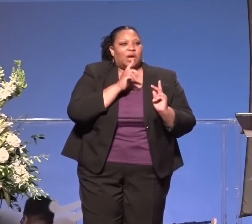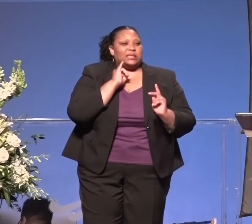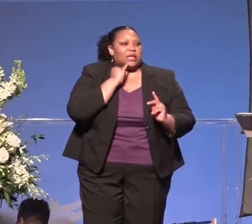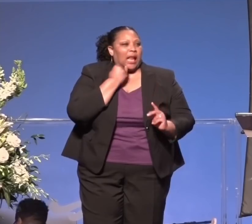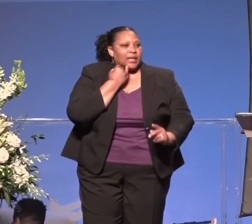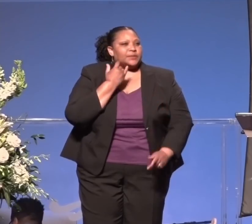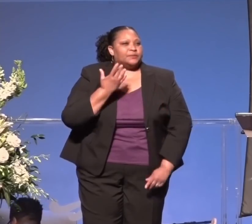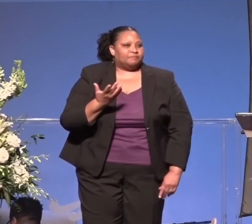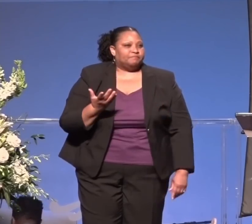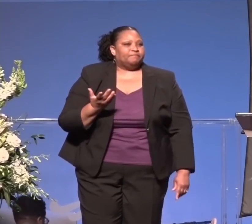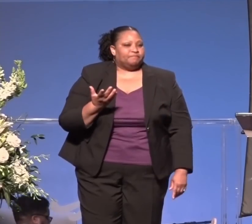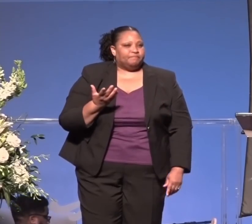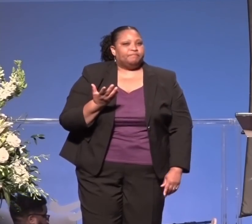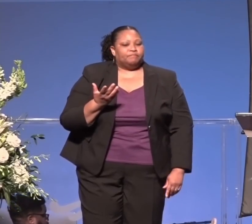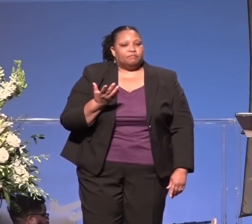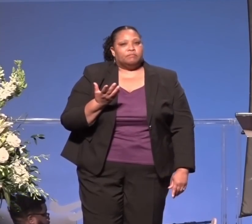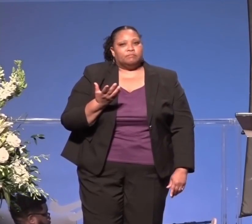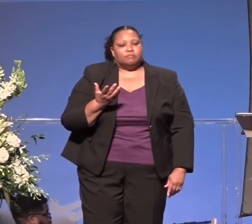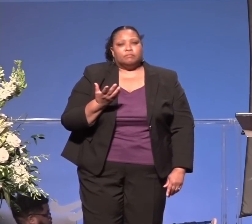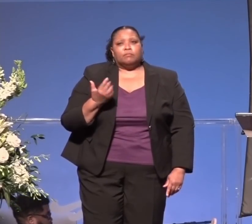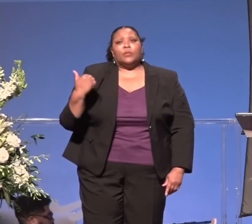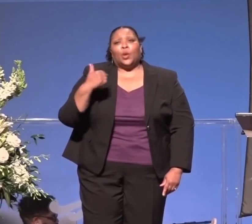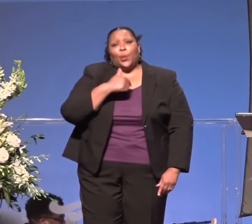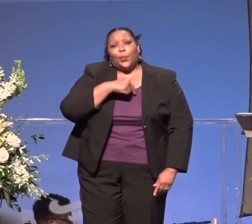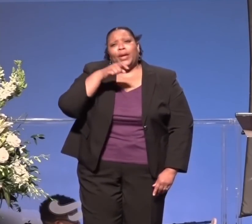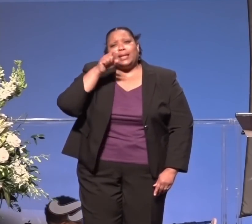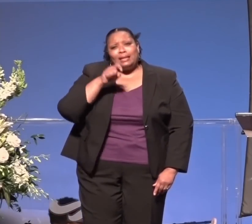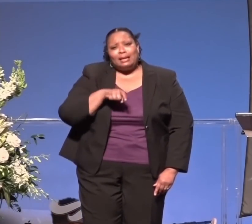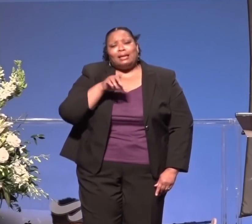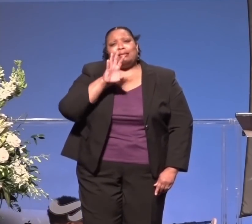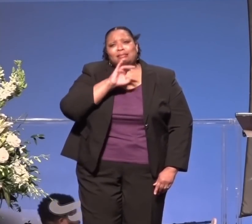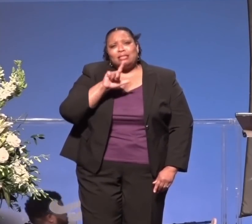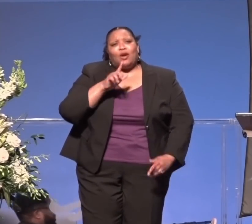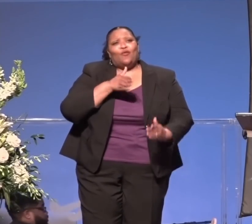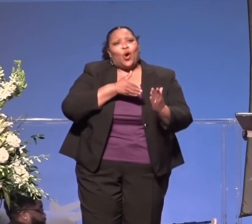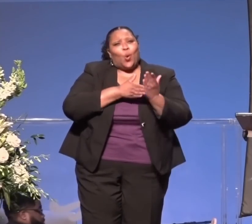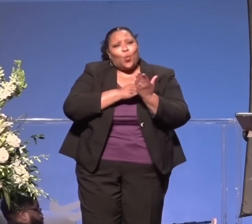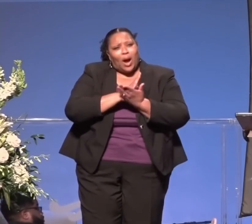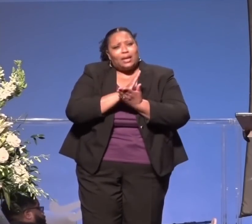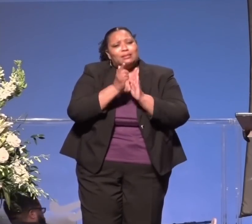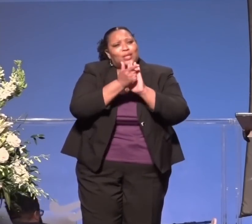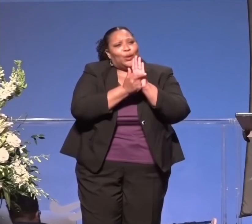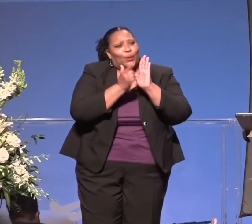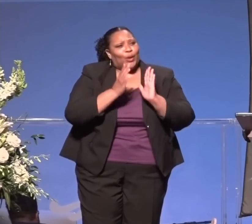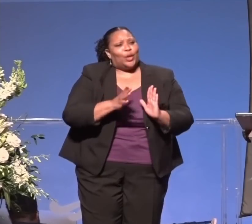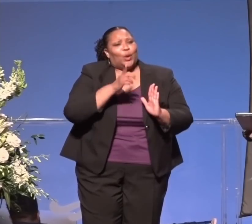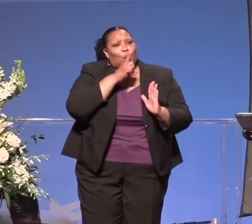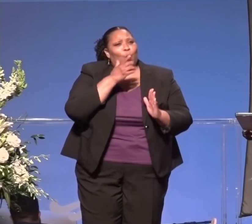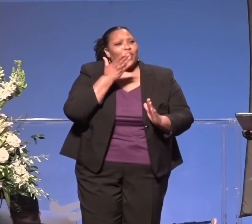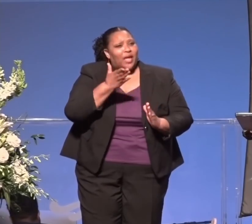TARGETED BY THEIR BAR ASSOCIATIONS. THEY ARE TARGETED BY PEOPLE THAT